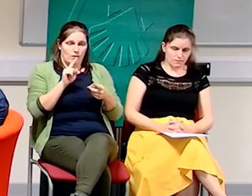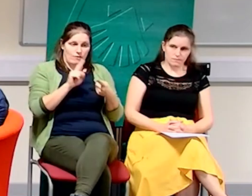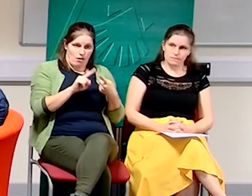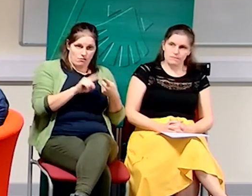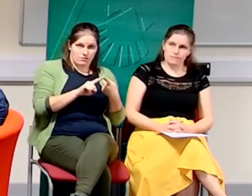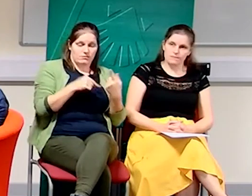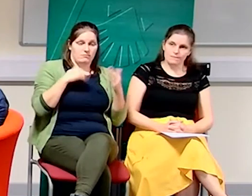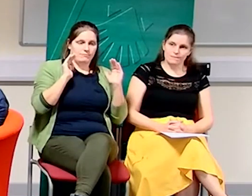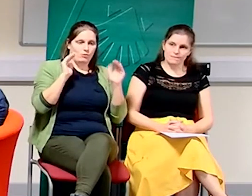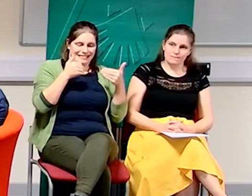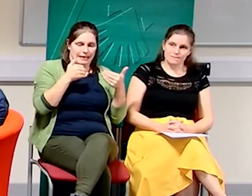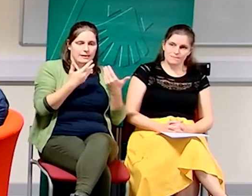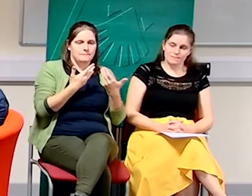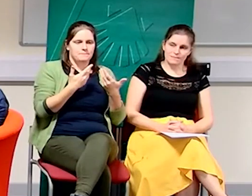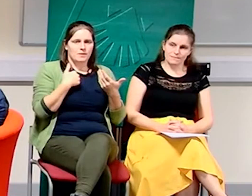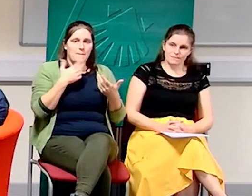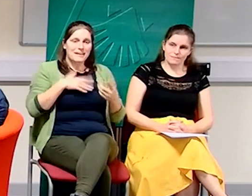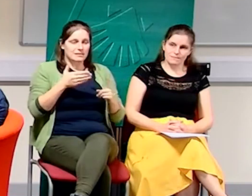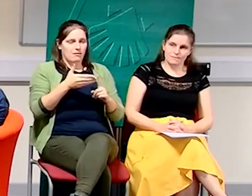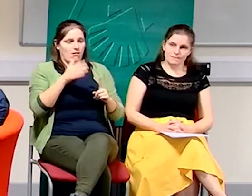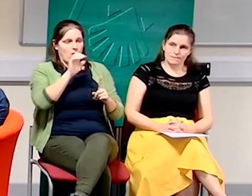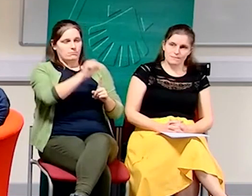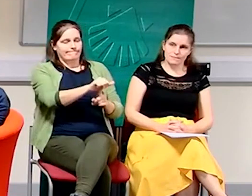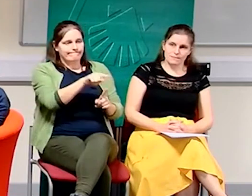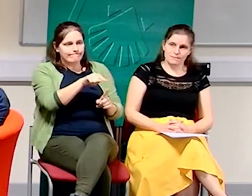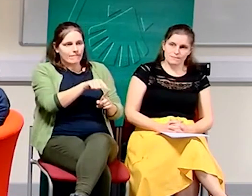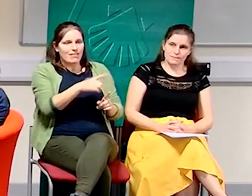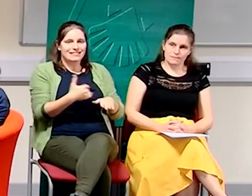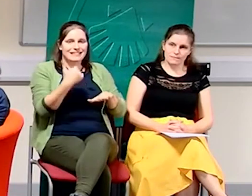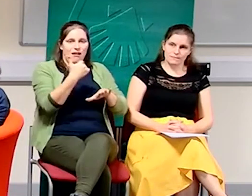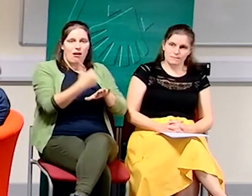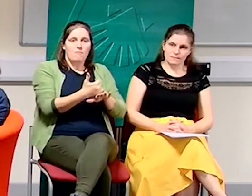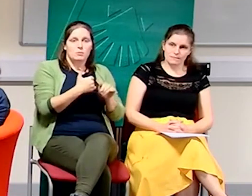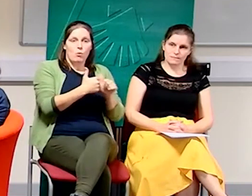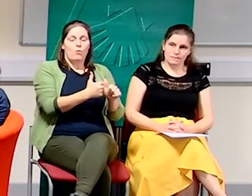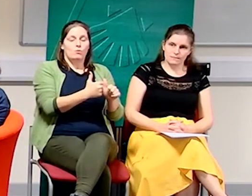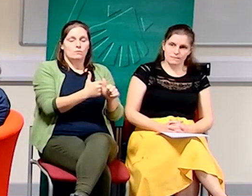the conditions and getting the right diagnosis but then getting that support in place afterwards um